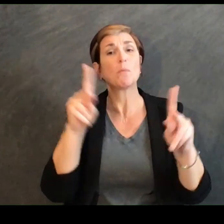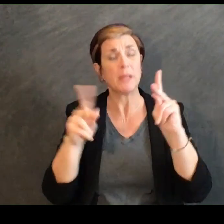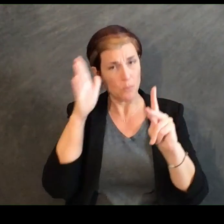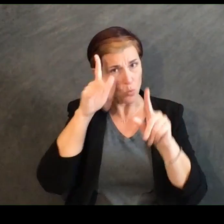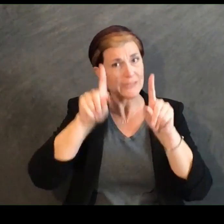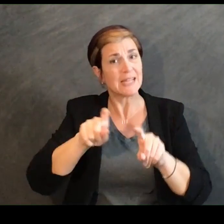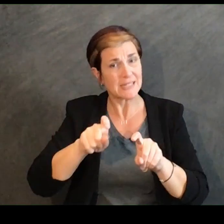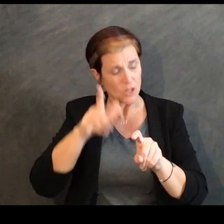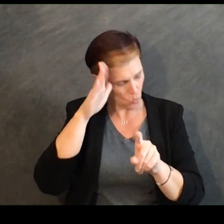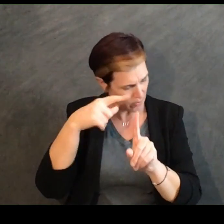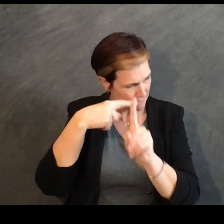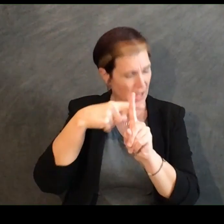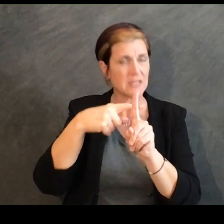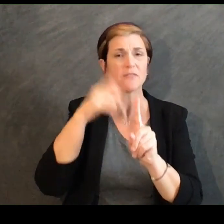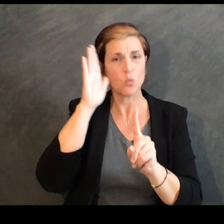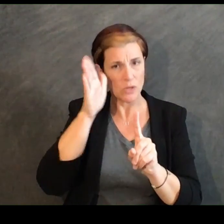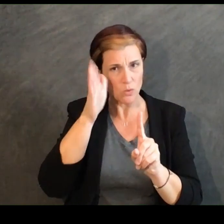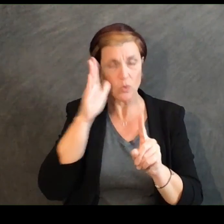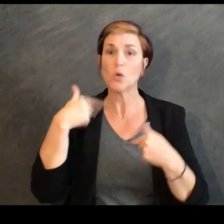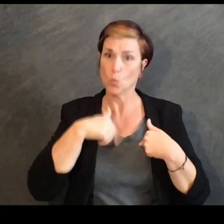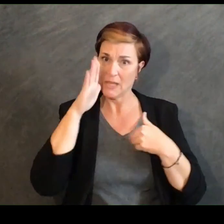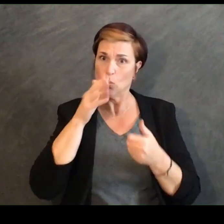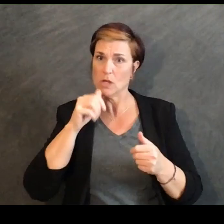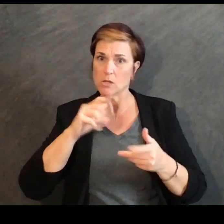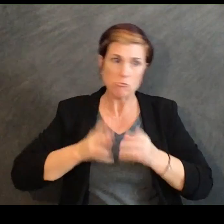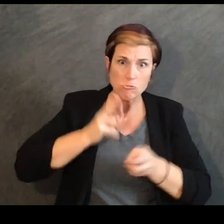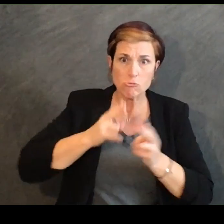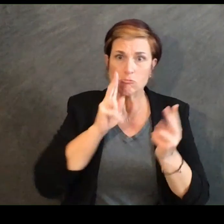ultimately as the president said this will end but what's going on here today